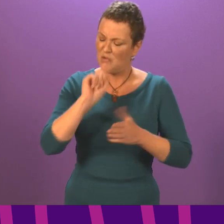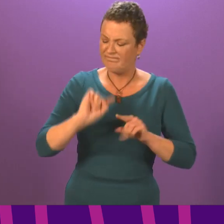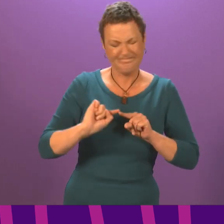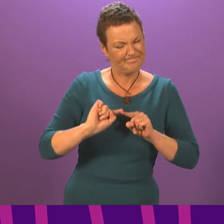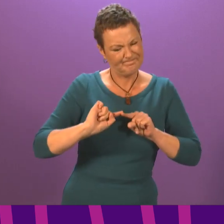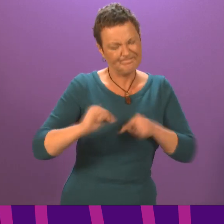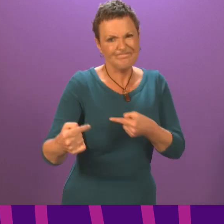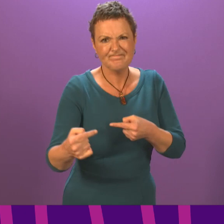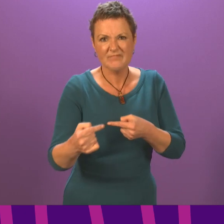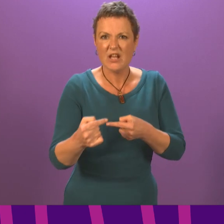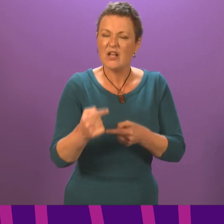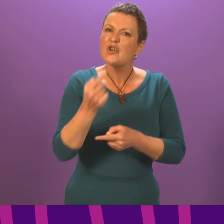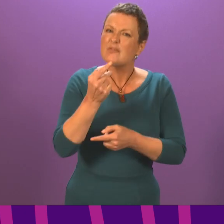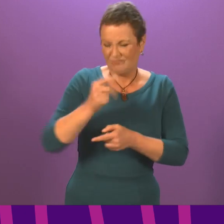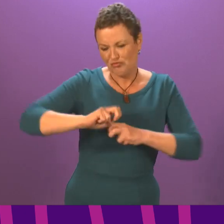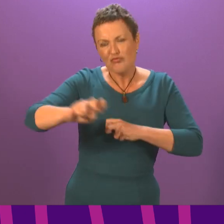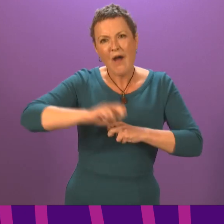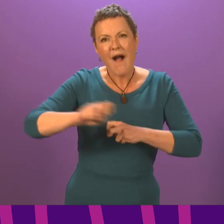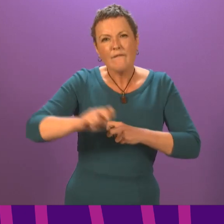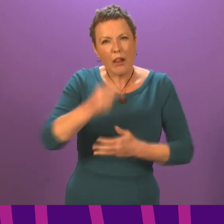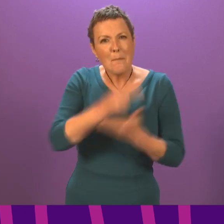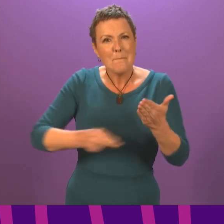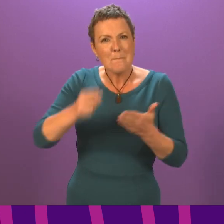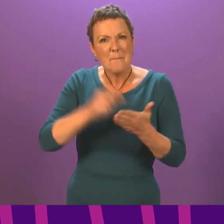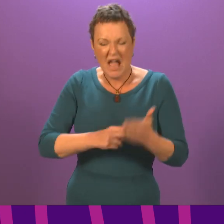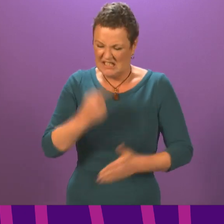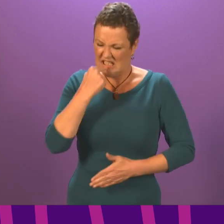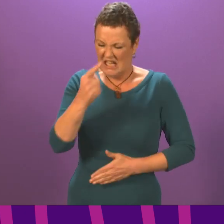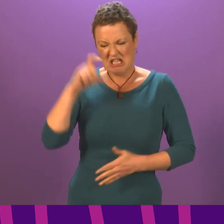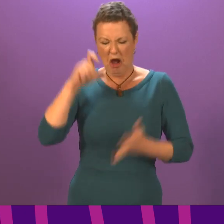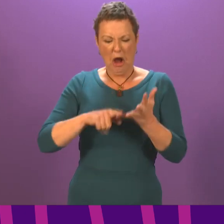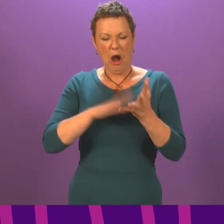regulations, especially across the border, and referred to Cumbria as a “low level”